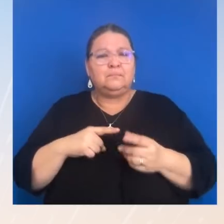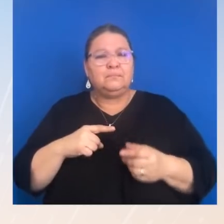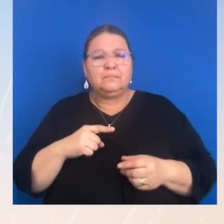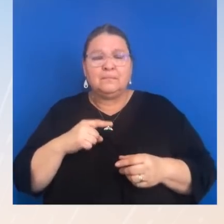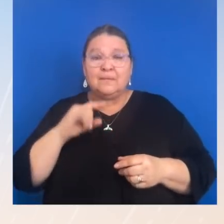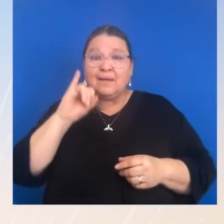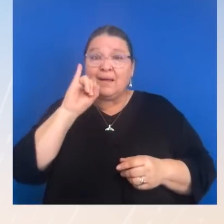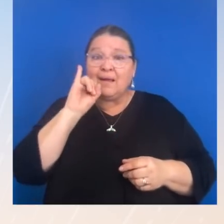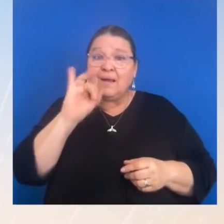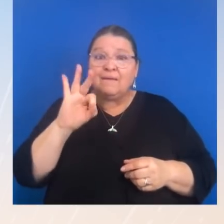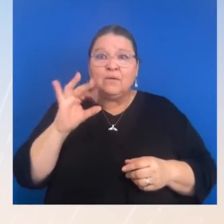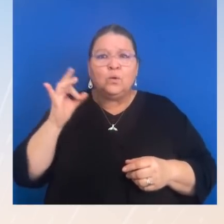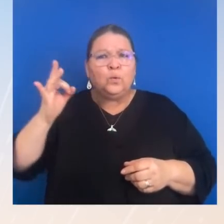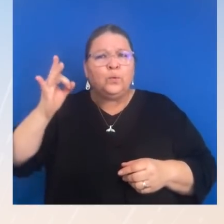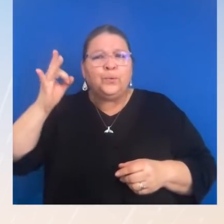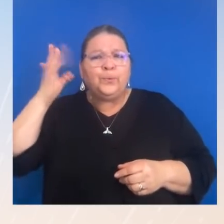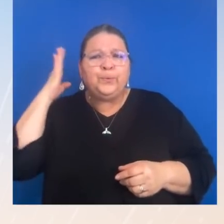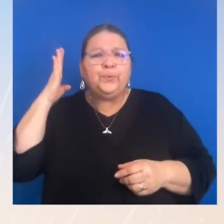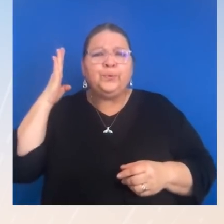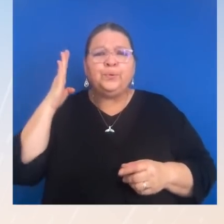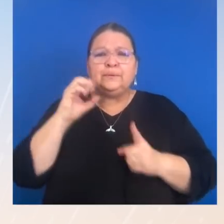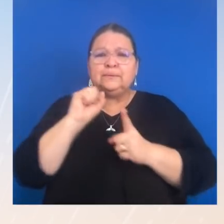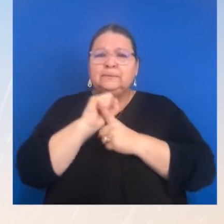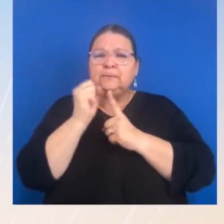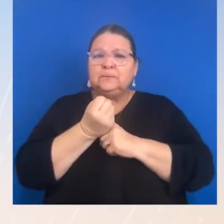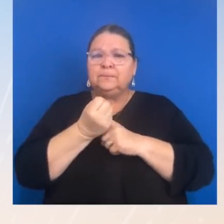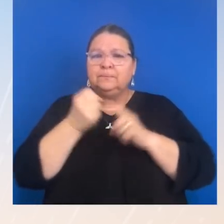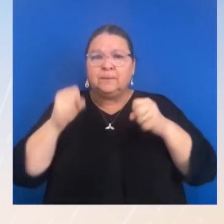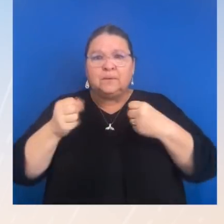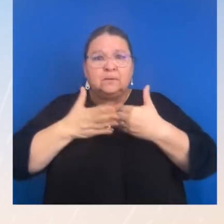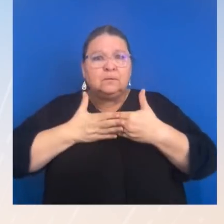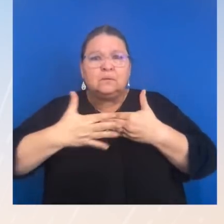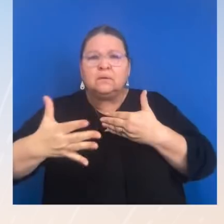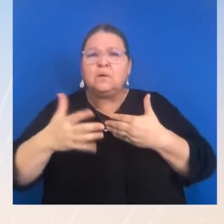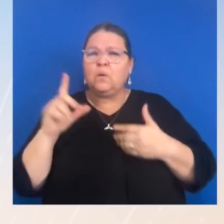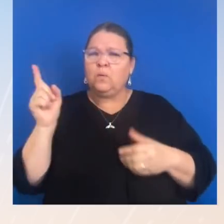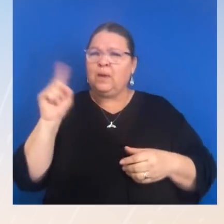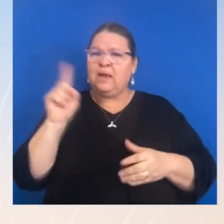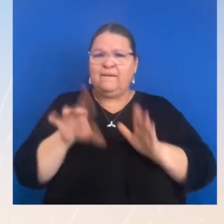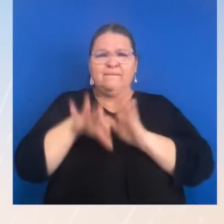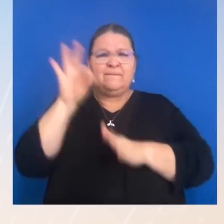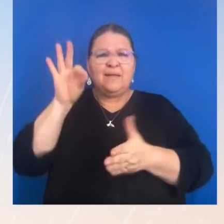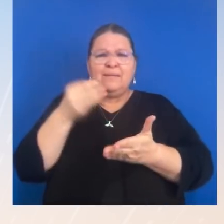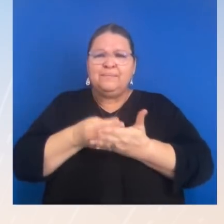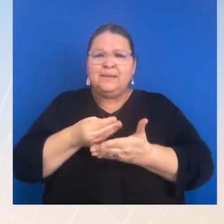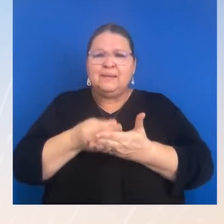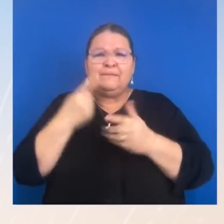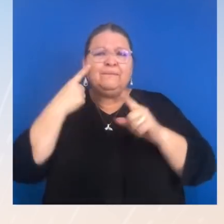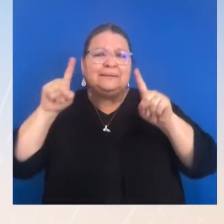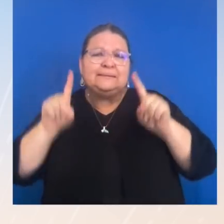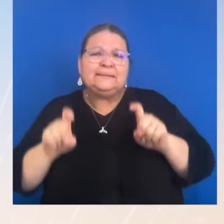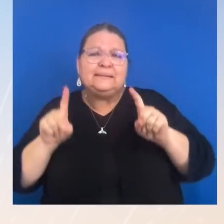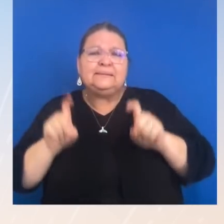where else can you go to get money for testing and treatment? Is there money in other parts of the government? I mean, if there's not going to be a standalone bill